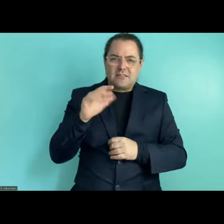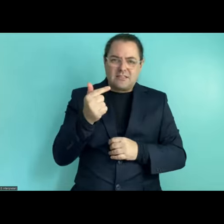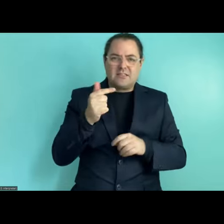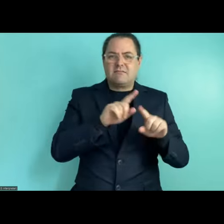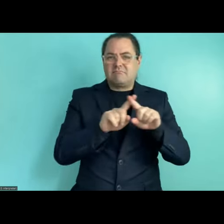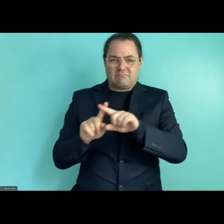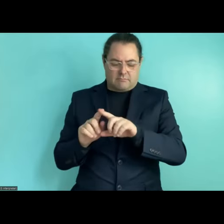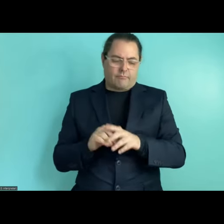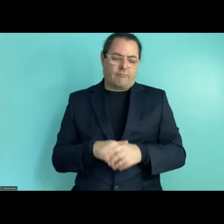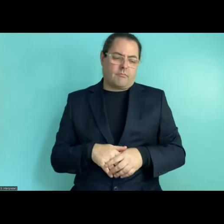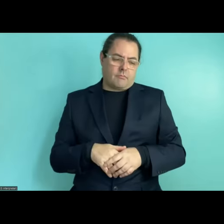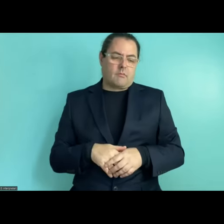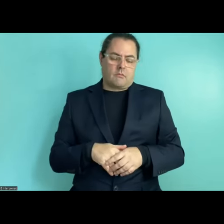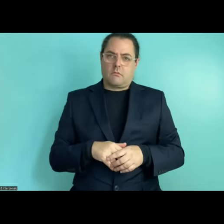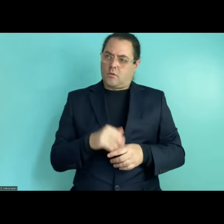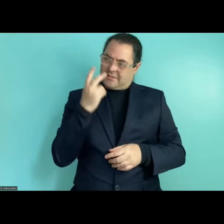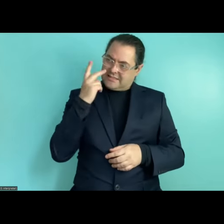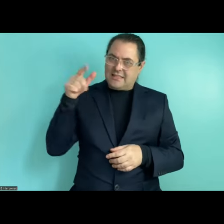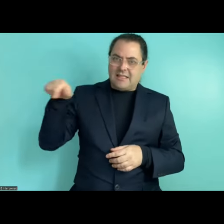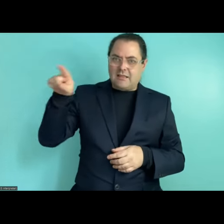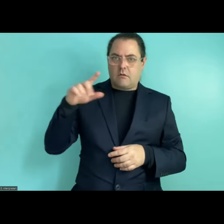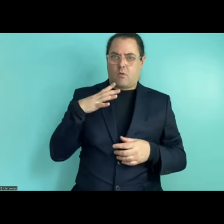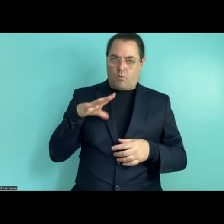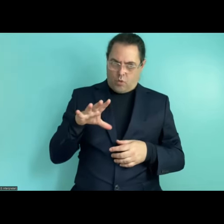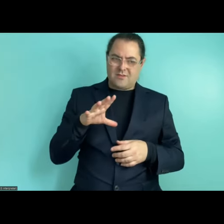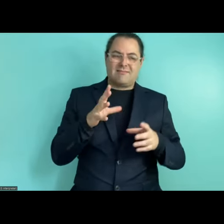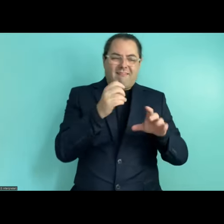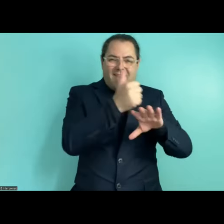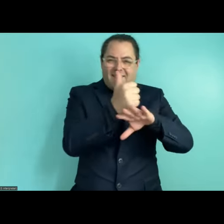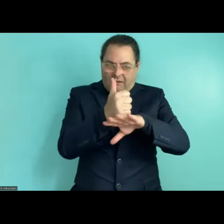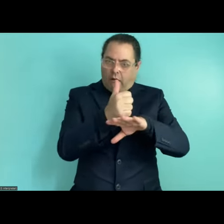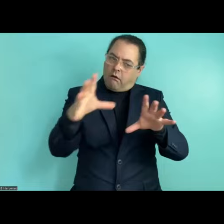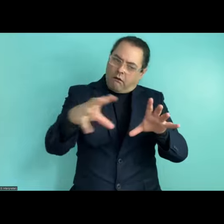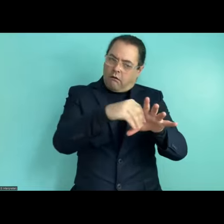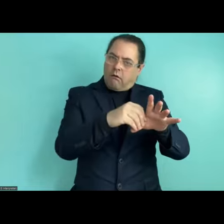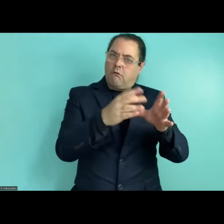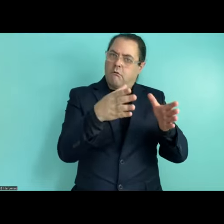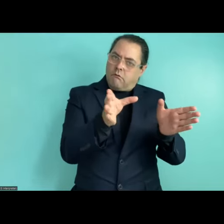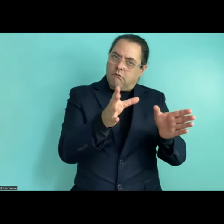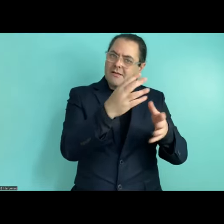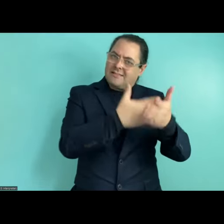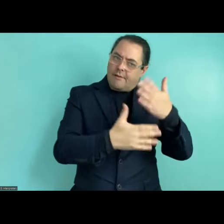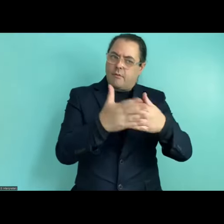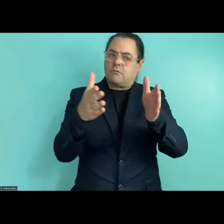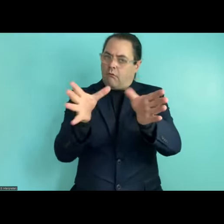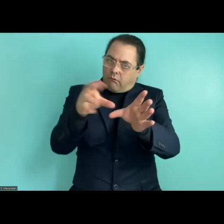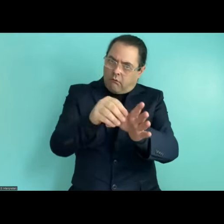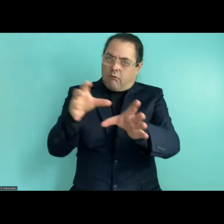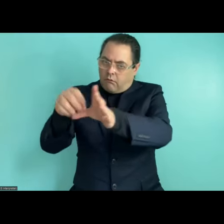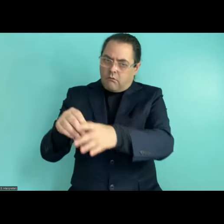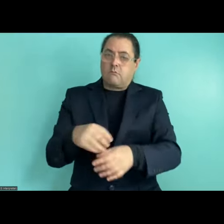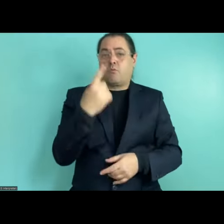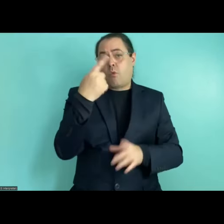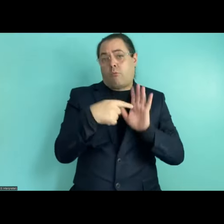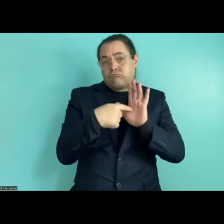15:43:42 in terms of digital screens training. We have seen for example in Ghana. One that